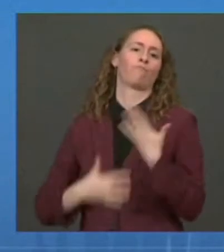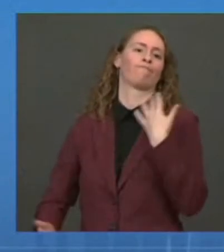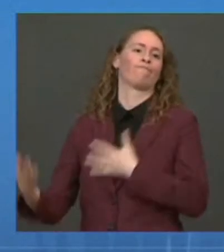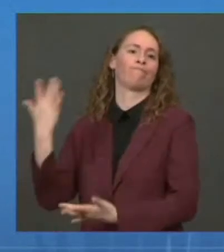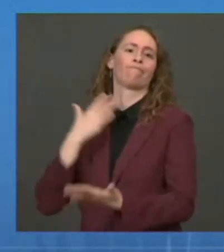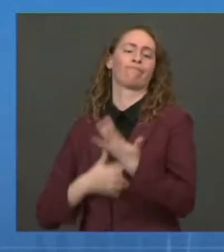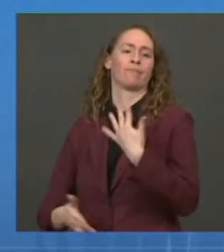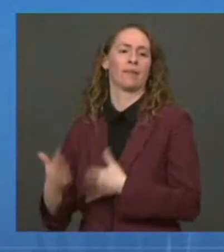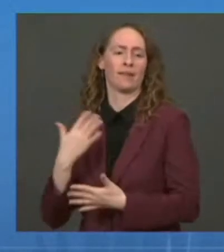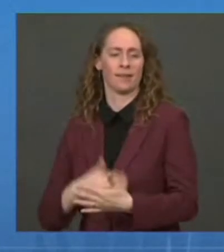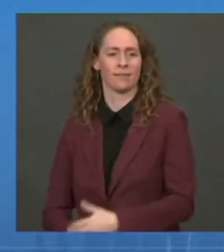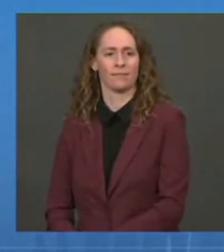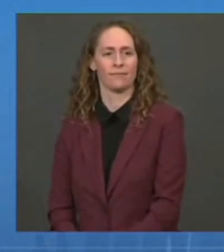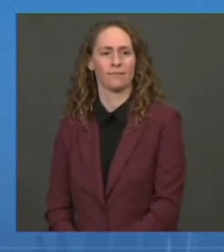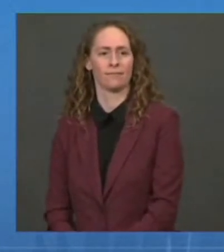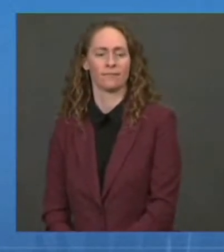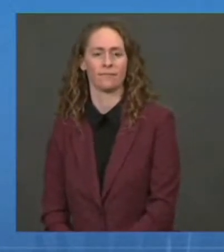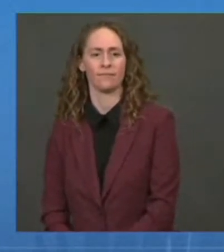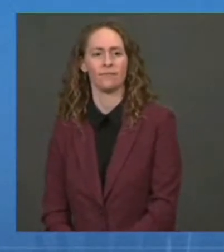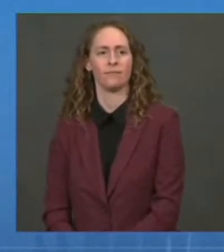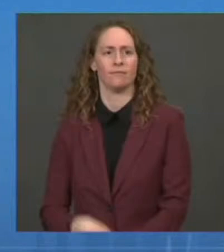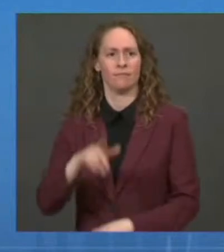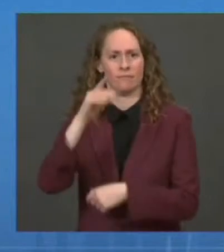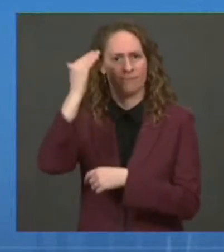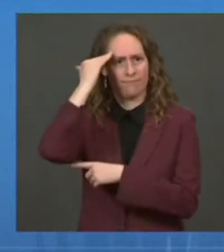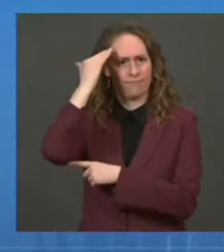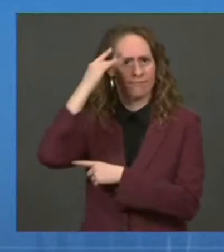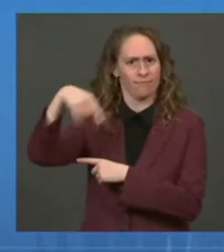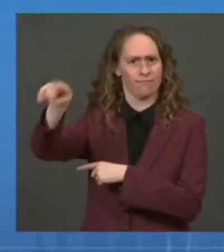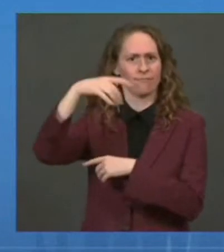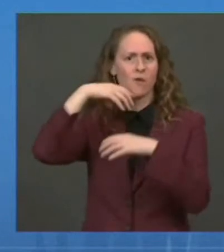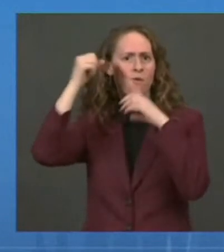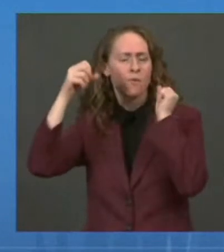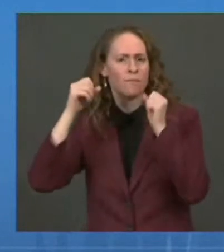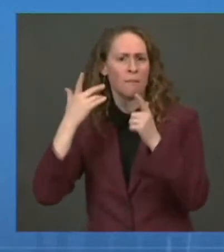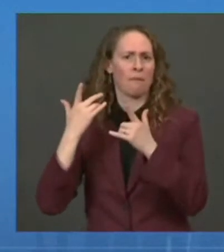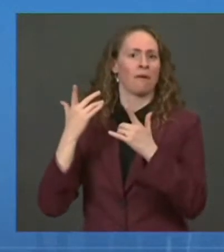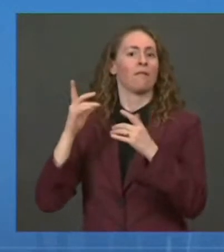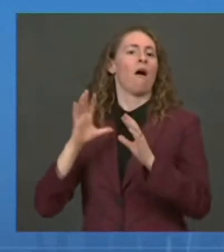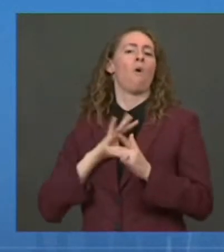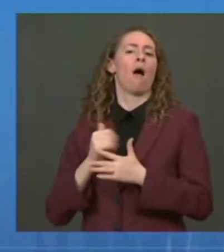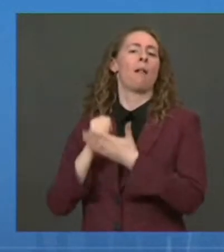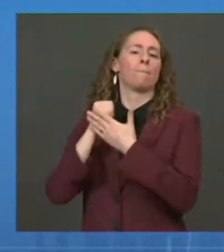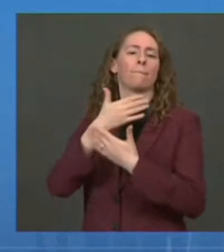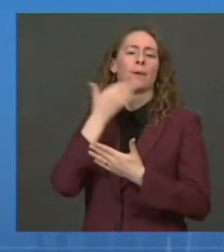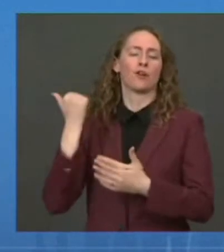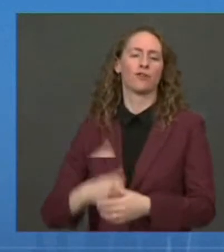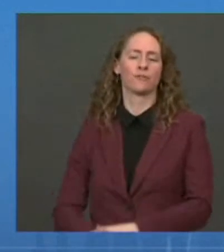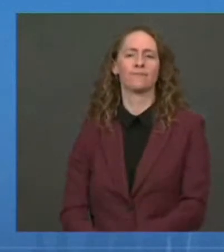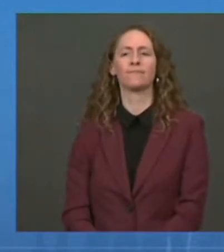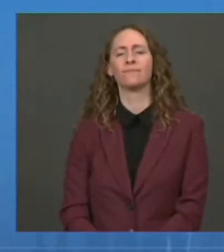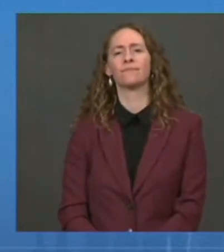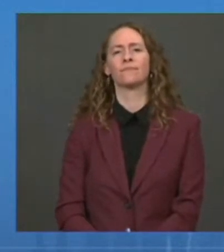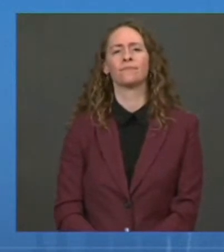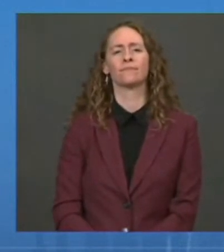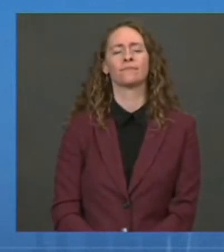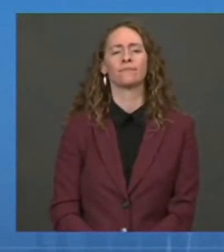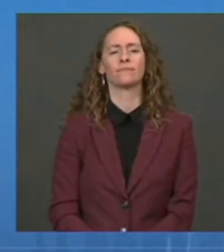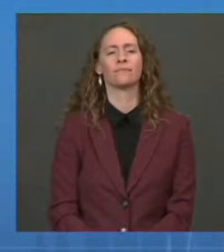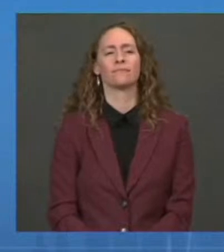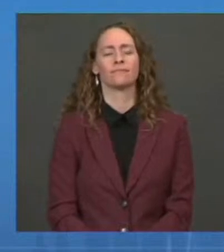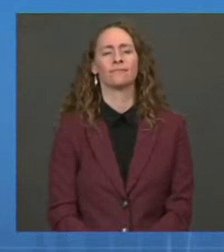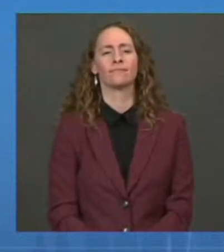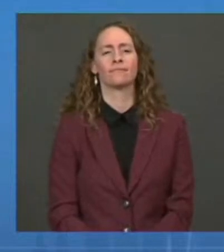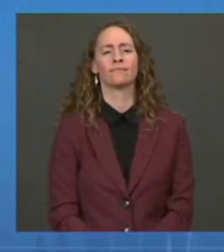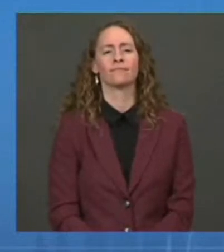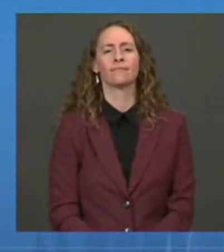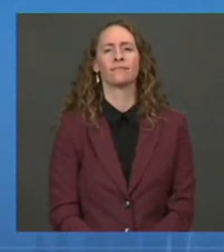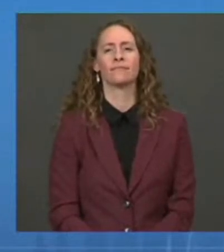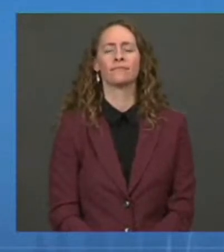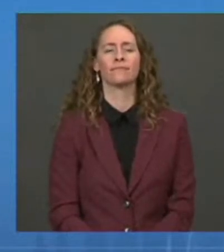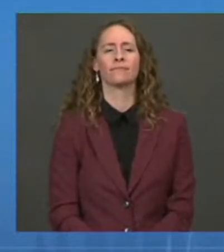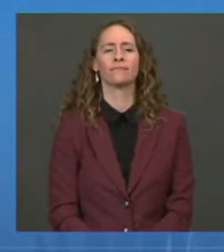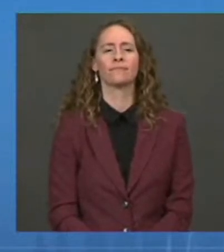WHEN YOU GO TO THE ELDERLY IT